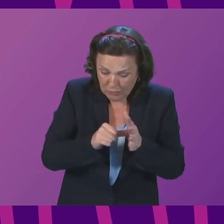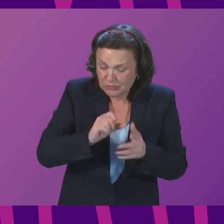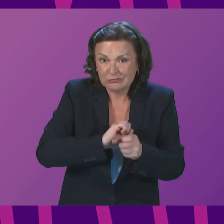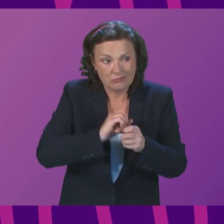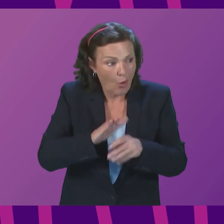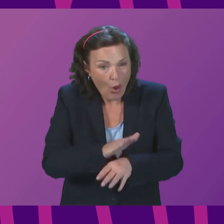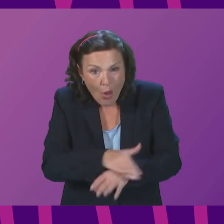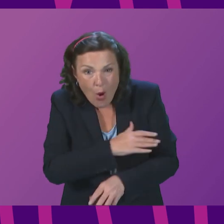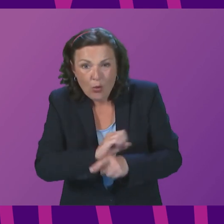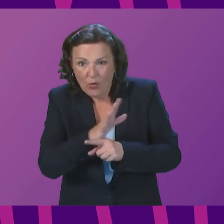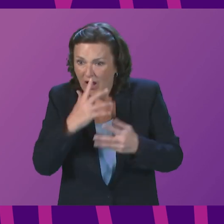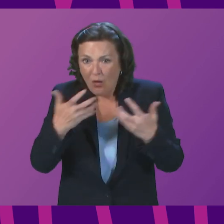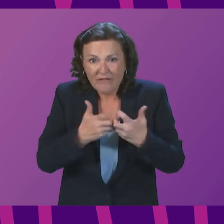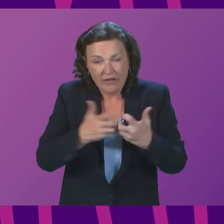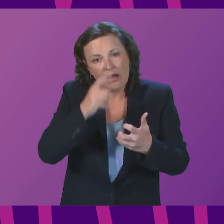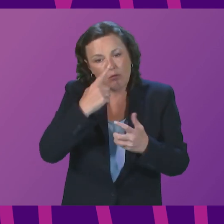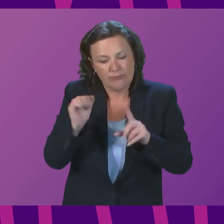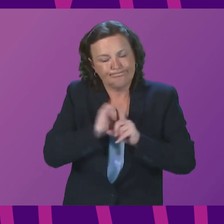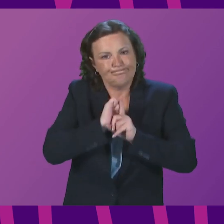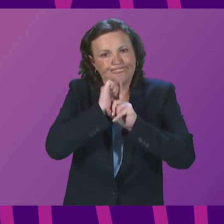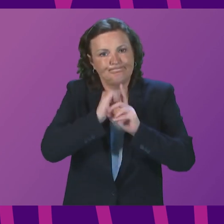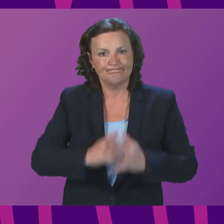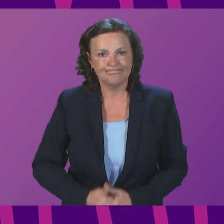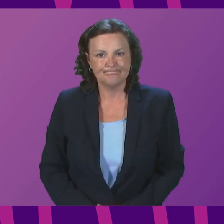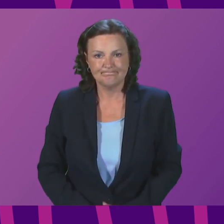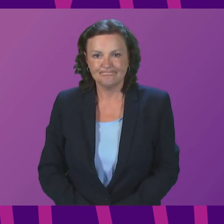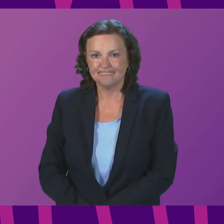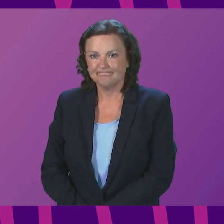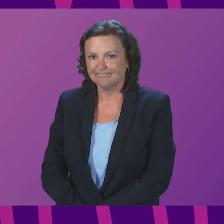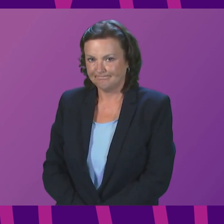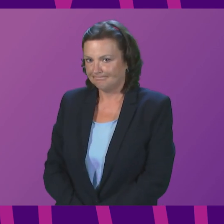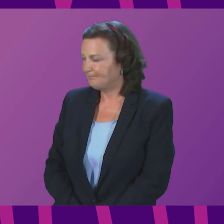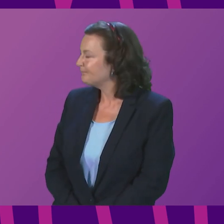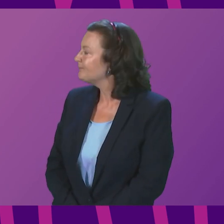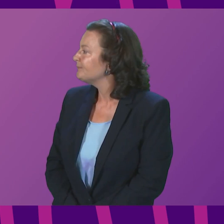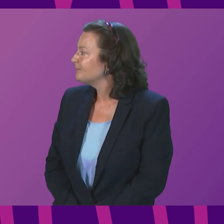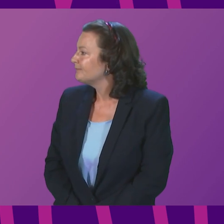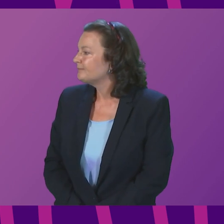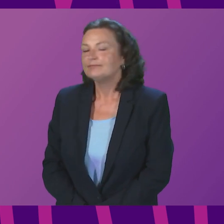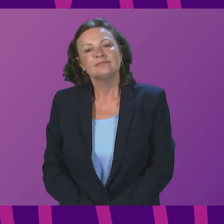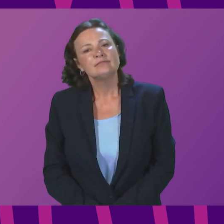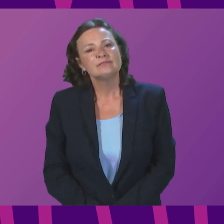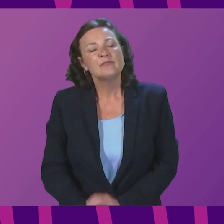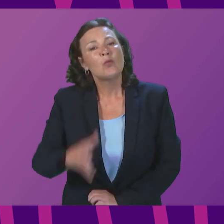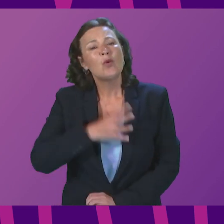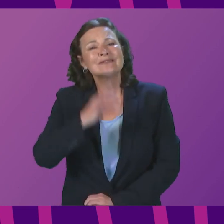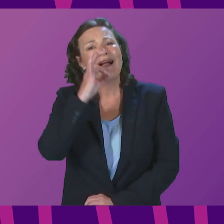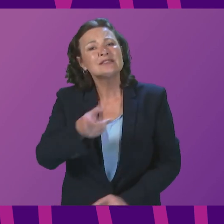To ask the First Minister what assessment the